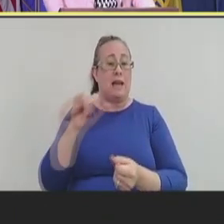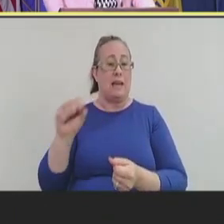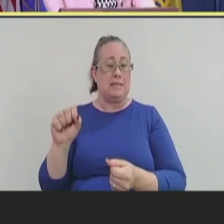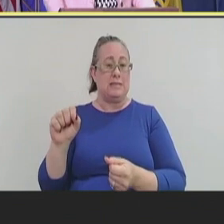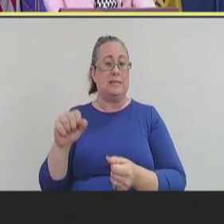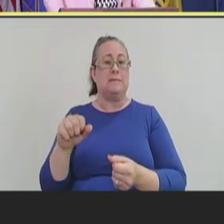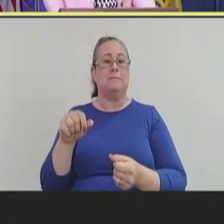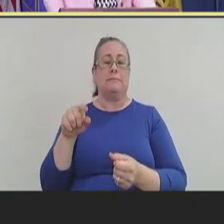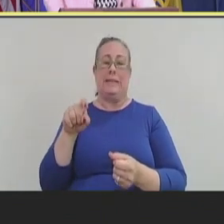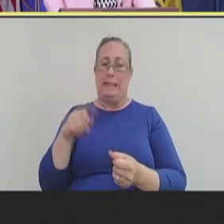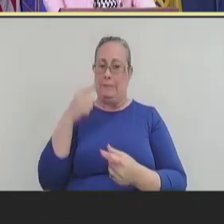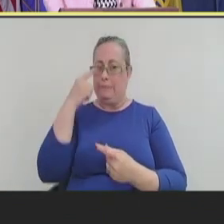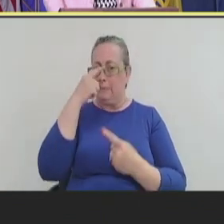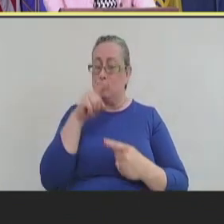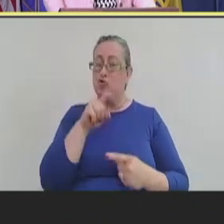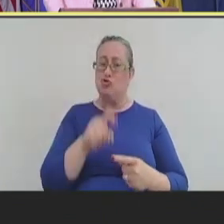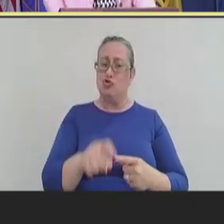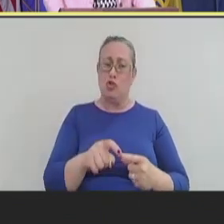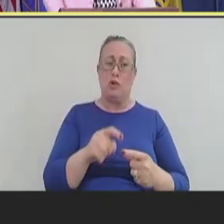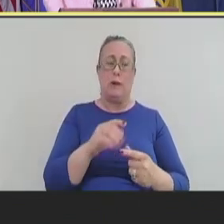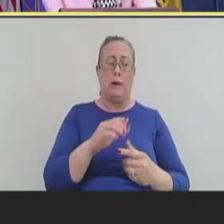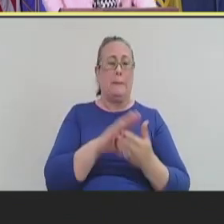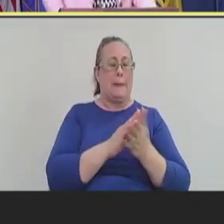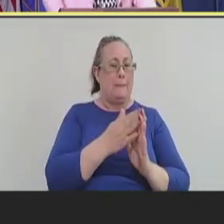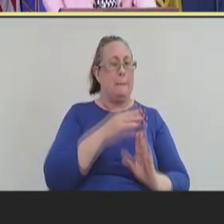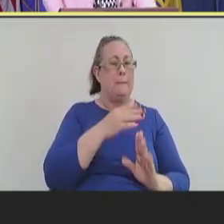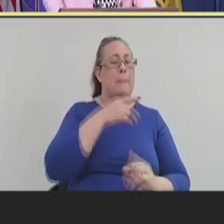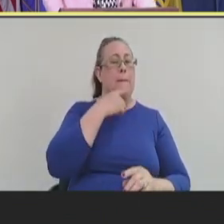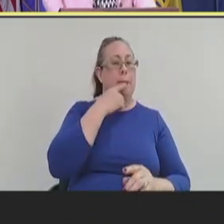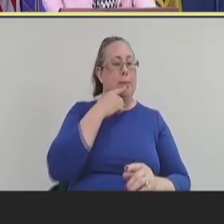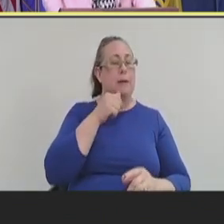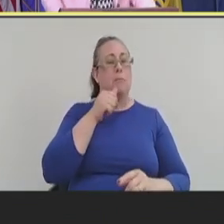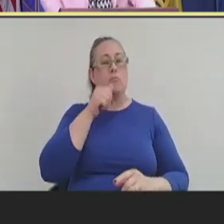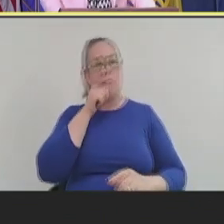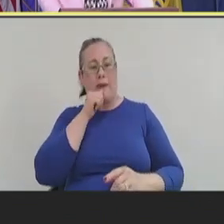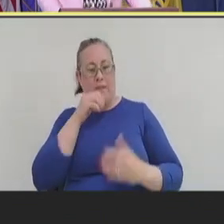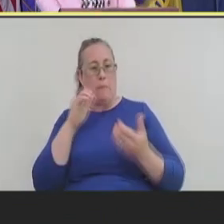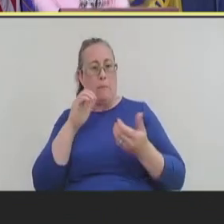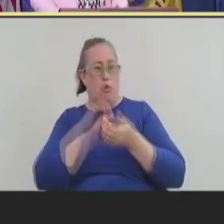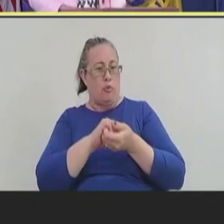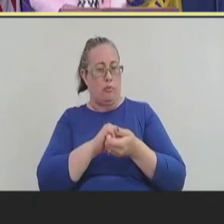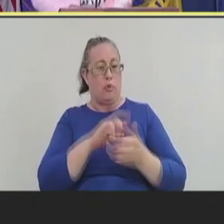truly should be a public-private partnership. There is a role that everyone plays in making